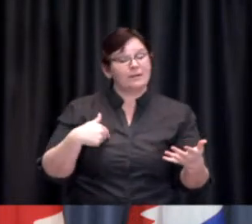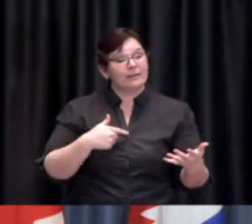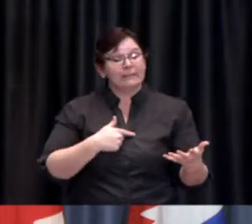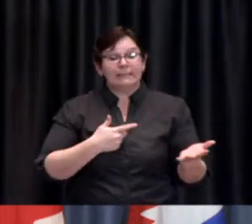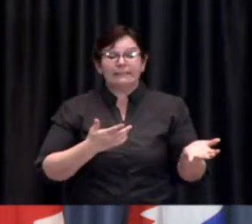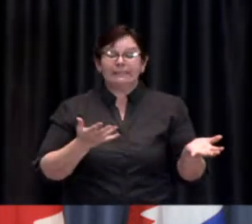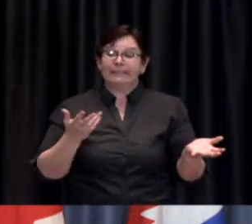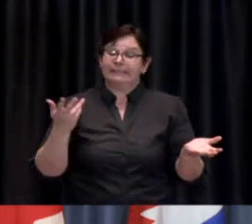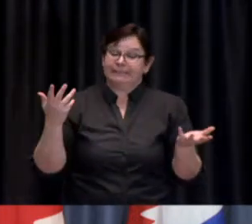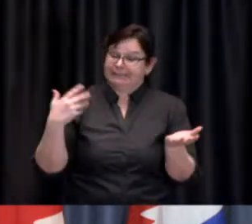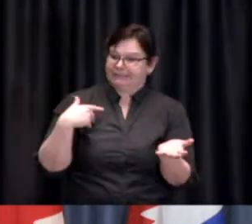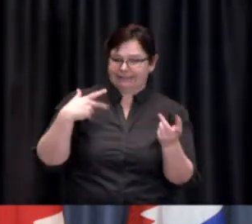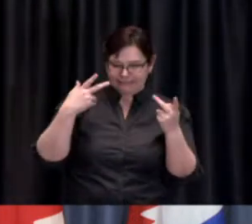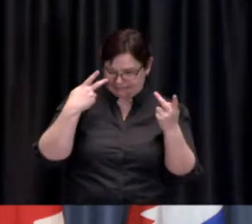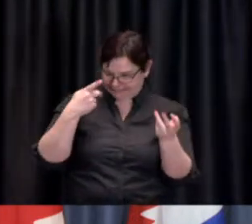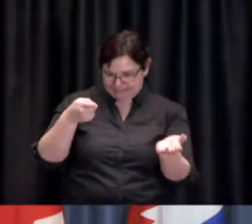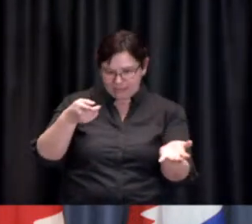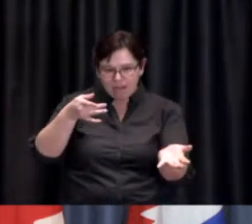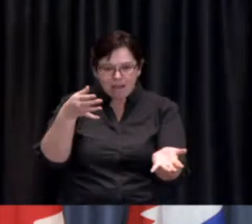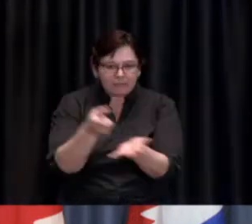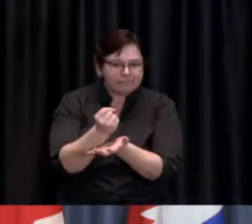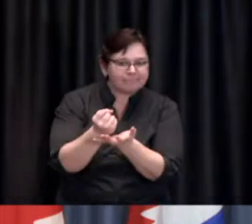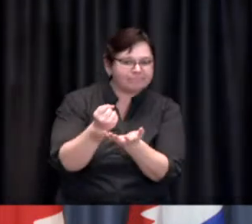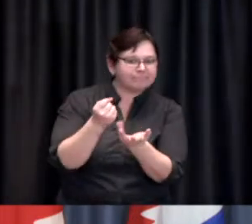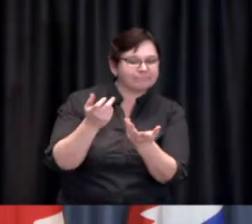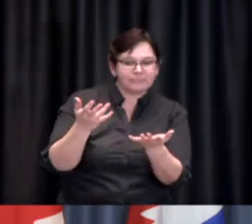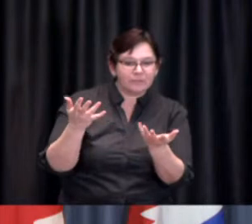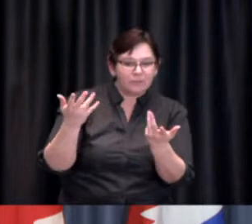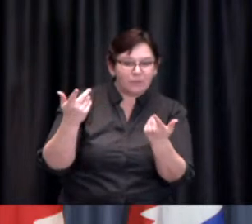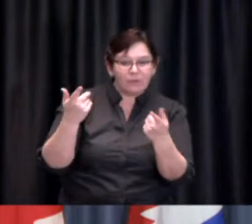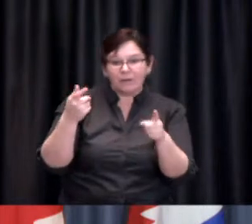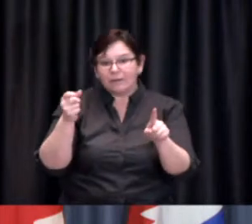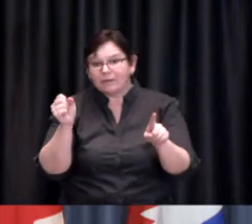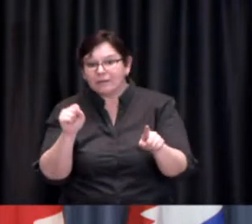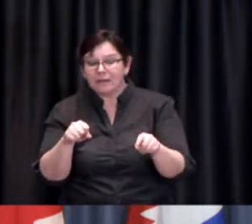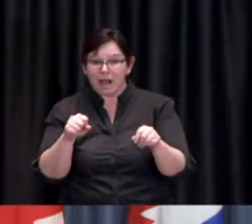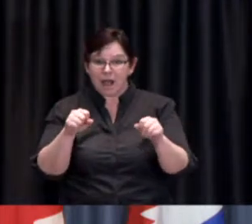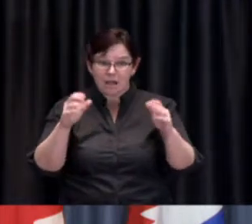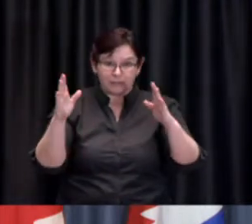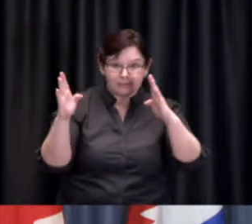our overall incident management system so we are well coordinated uh directly connected of course